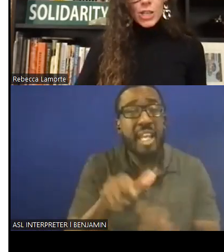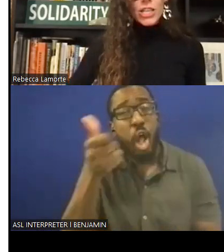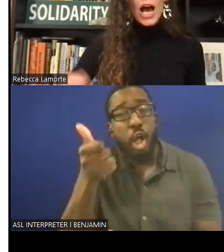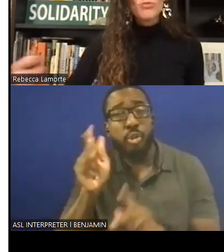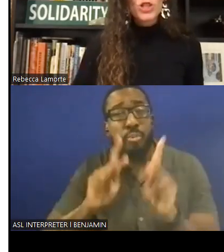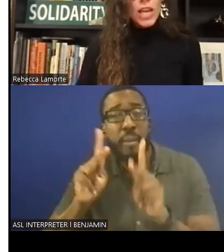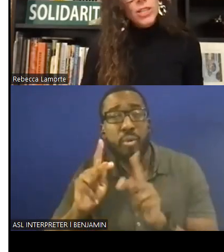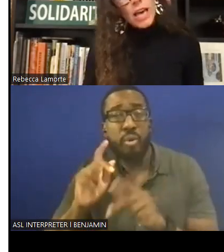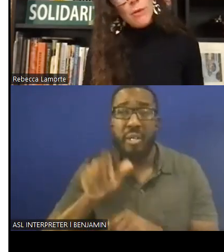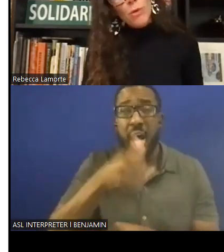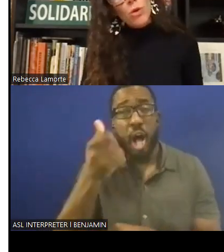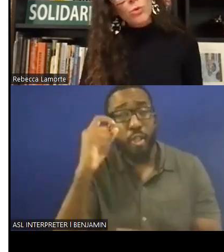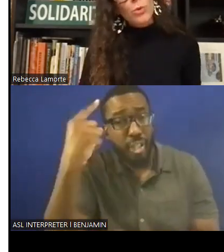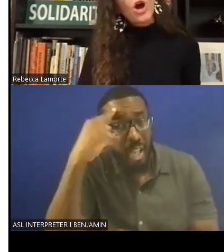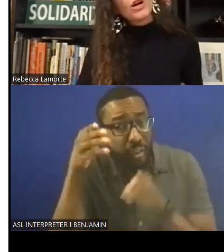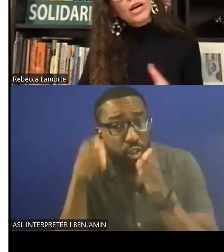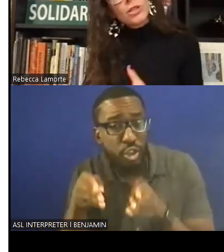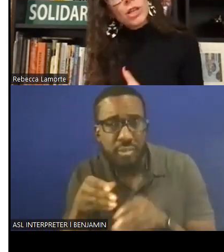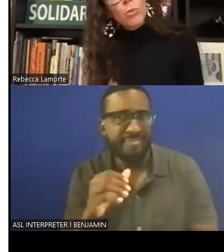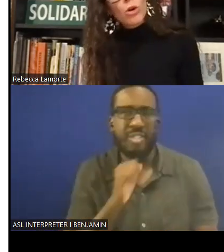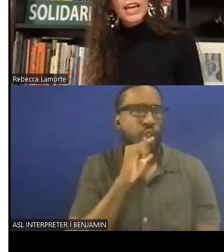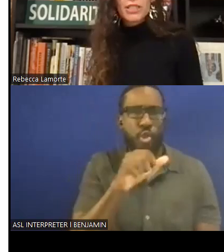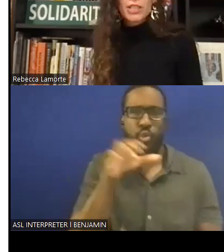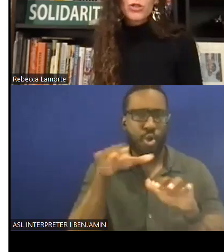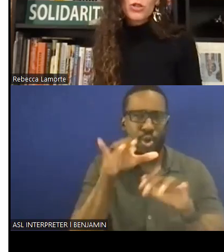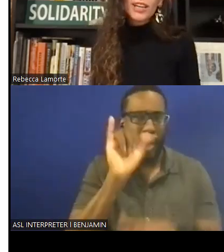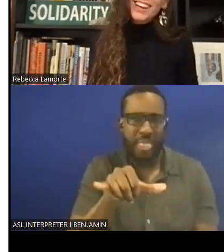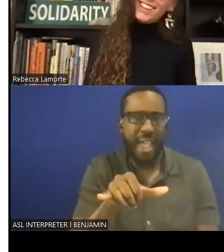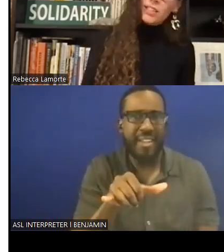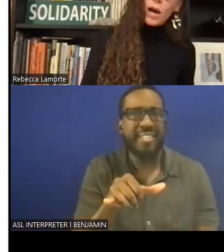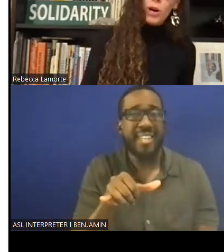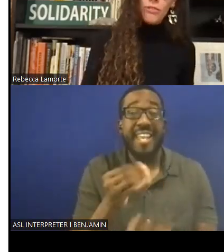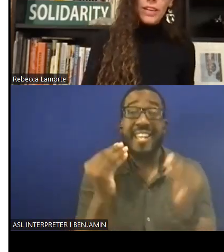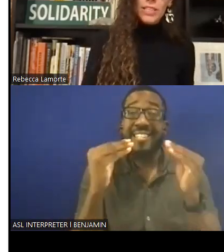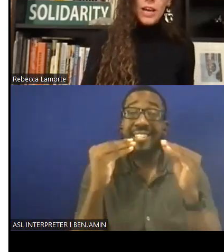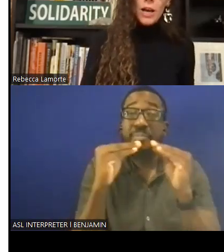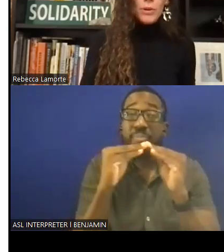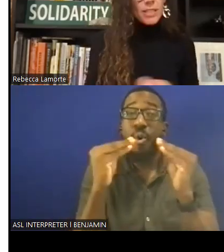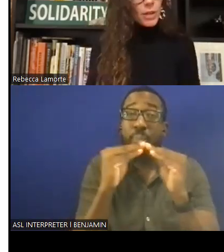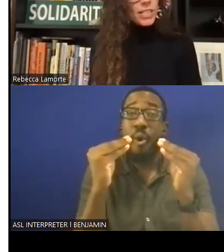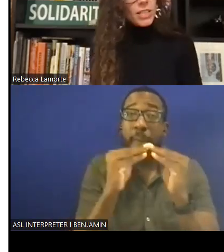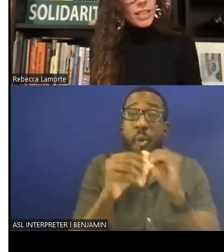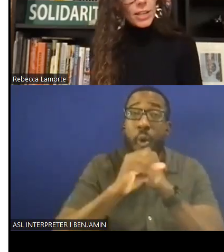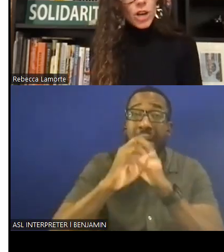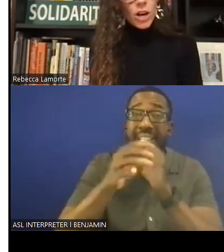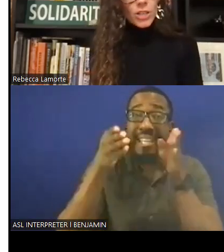And she helped change that mold where we are now seeing more candidates do it. It's not perfect, but someone had to lead that charge.